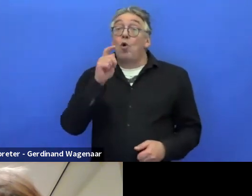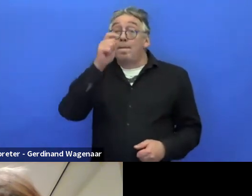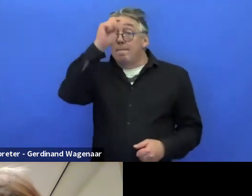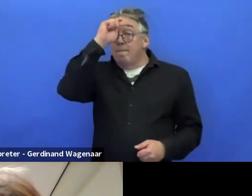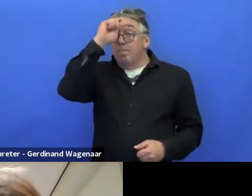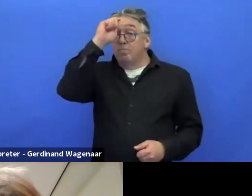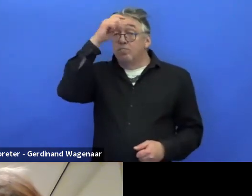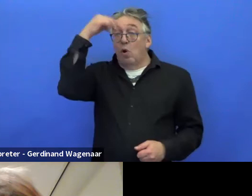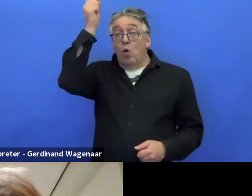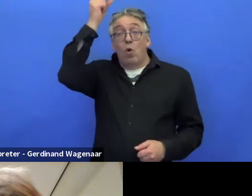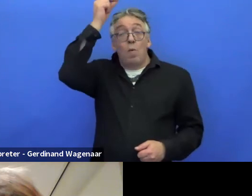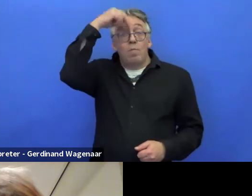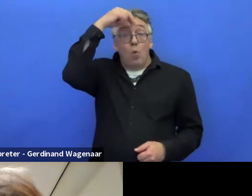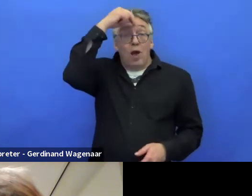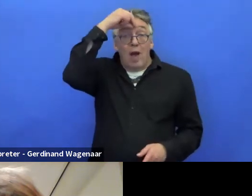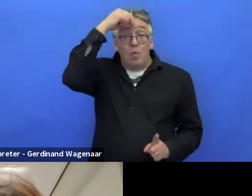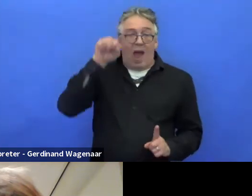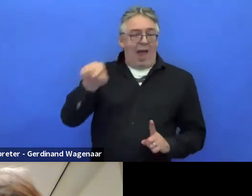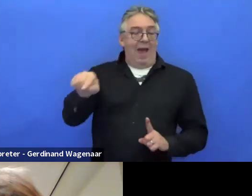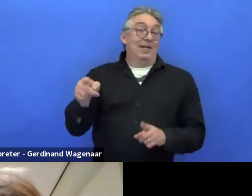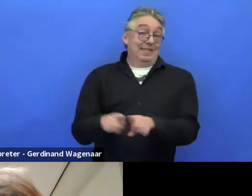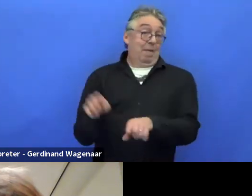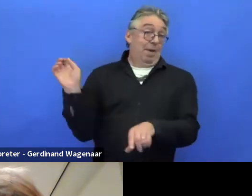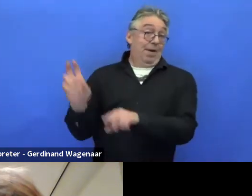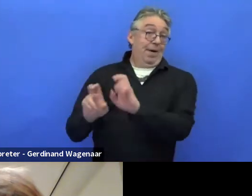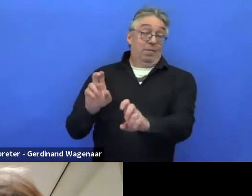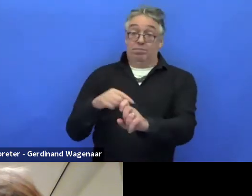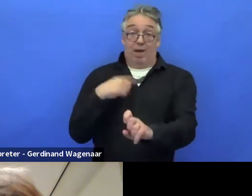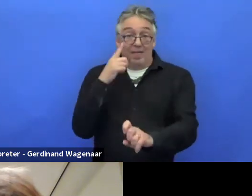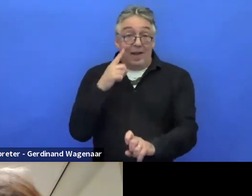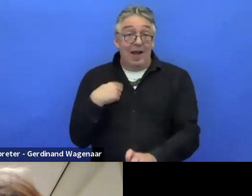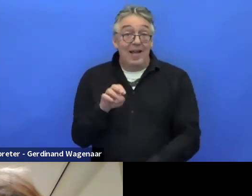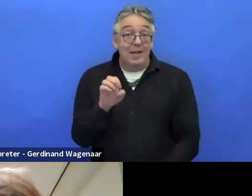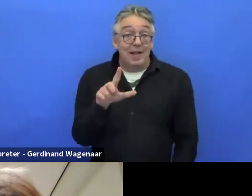who took the Commission to the court for institutionalizing